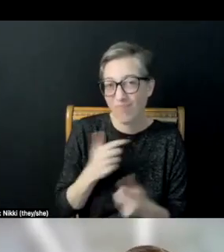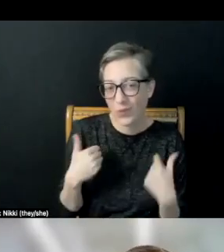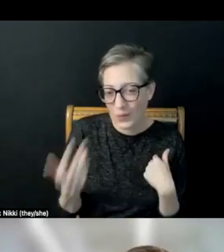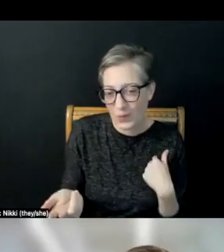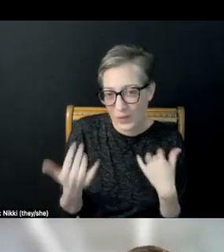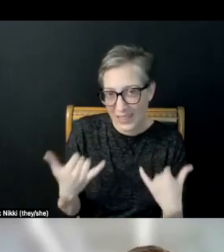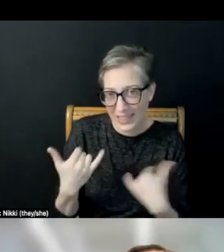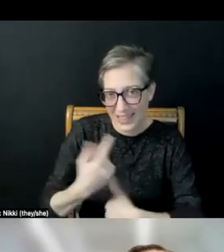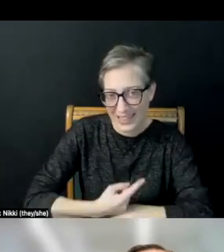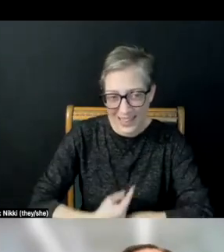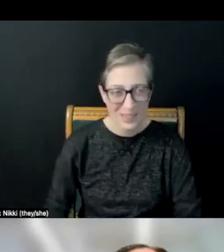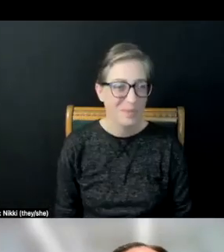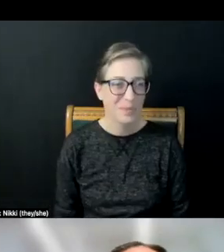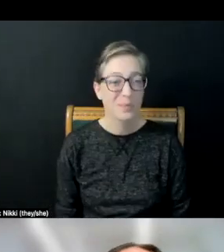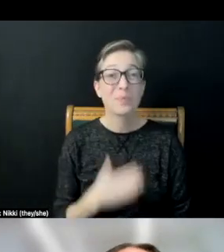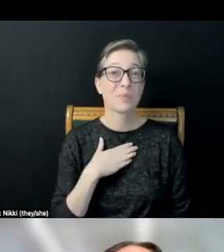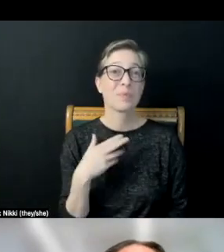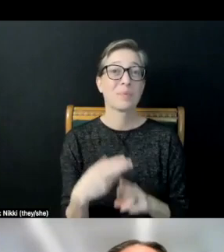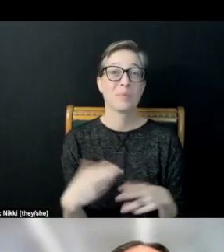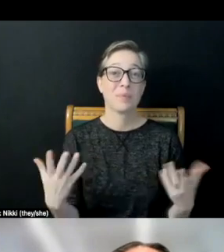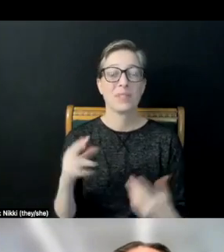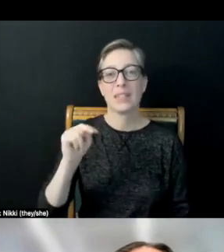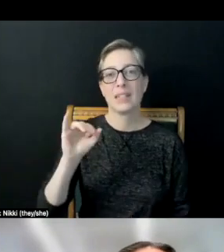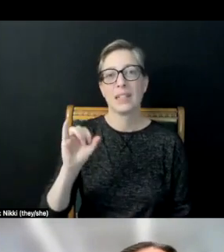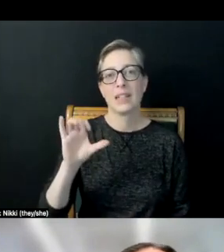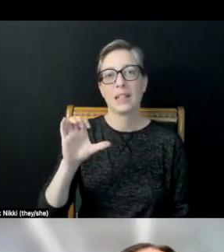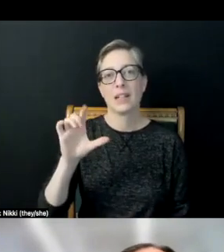My name is Nicole Lomerson and I'm a research associate at